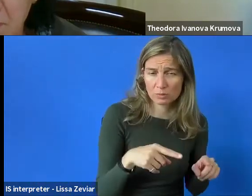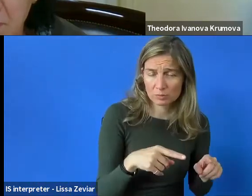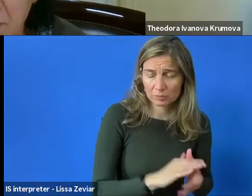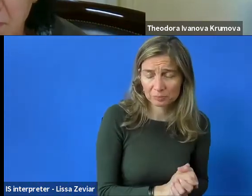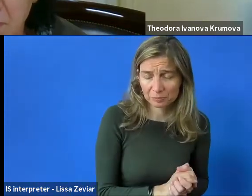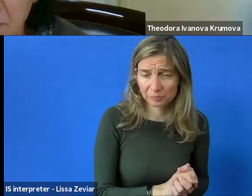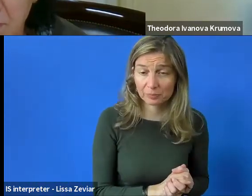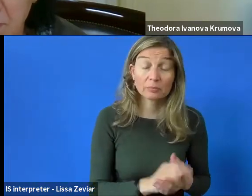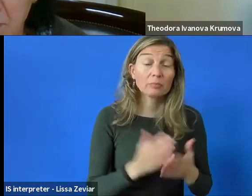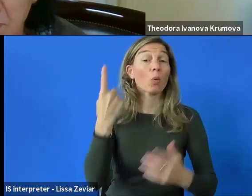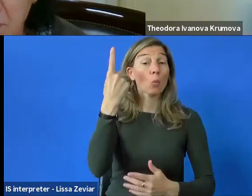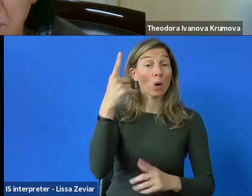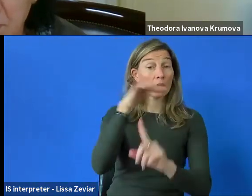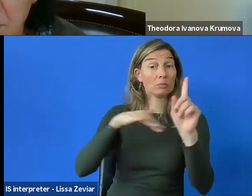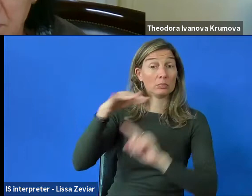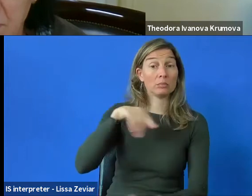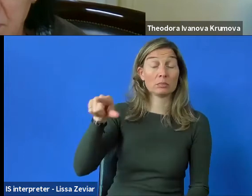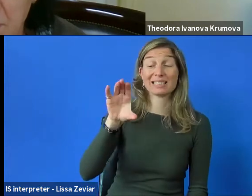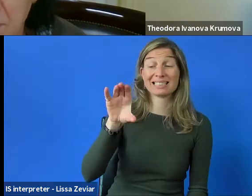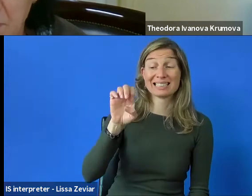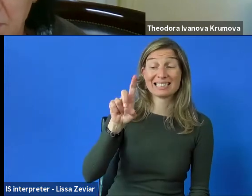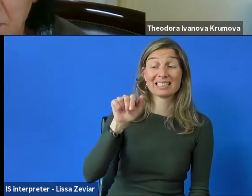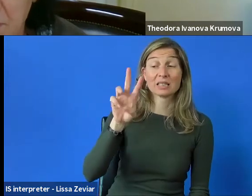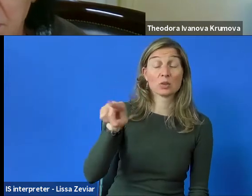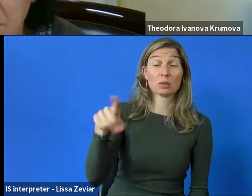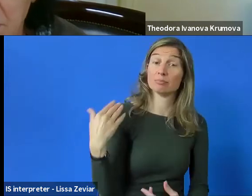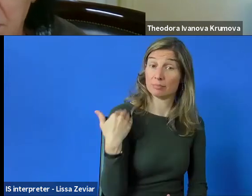in which CEDAW found a violation.